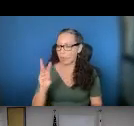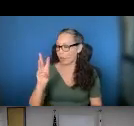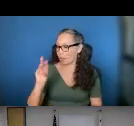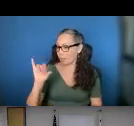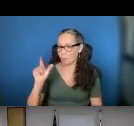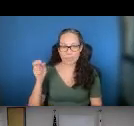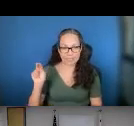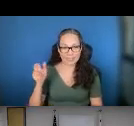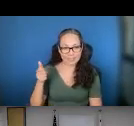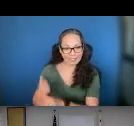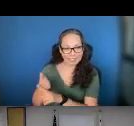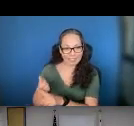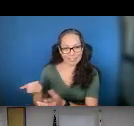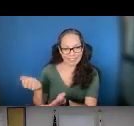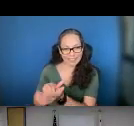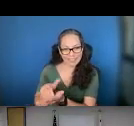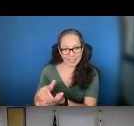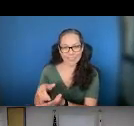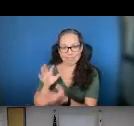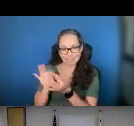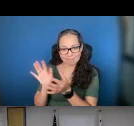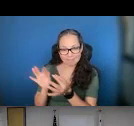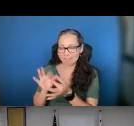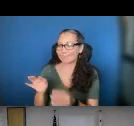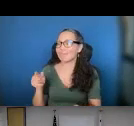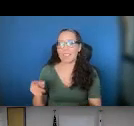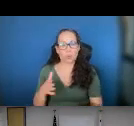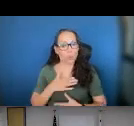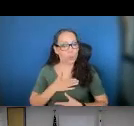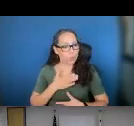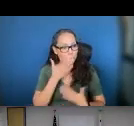to again just say how important it was was and how grateful uh we were have been to work with